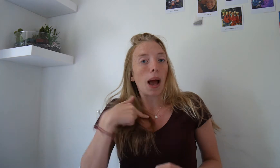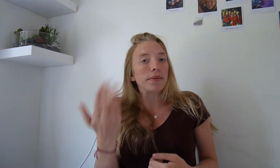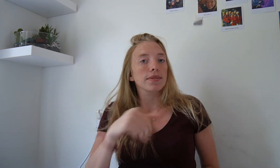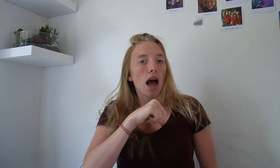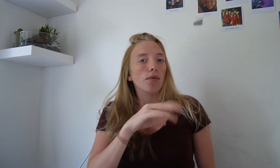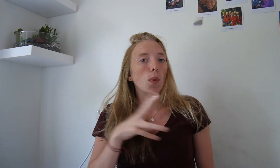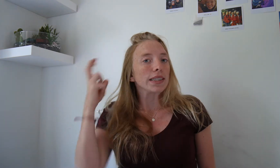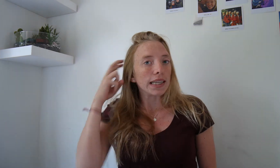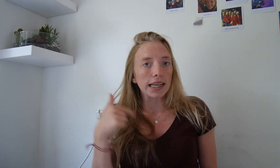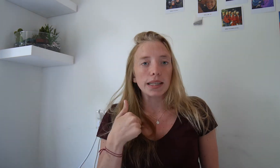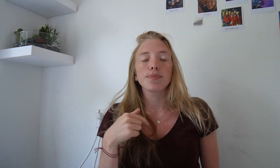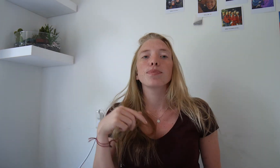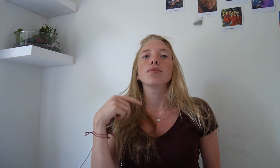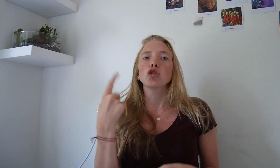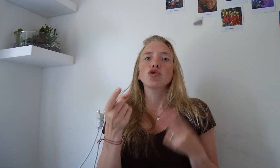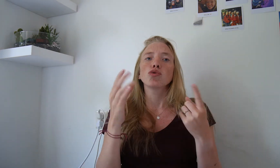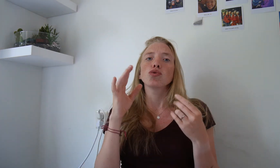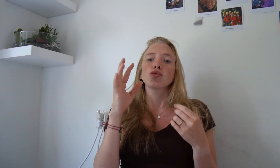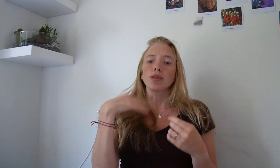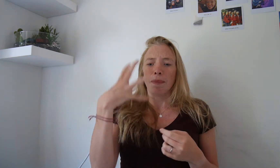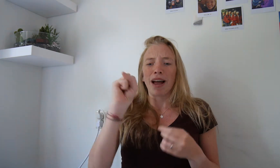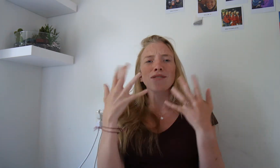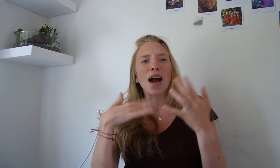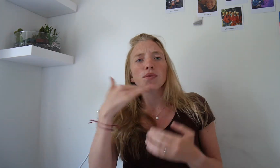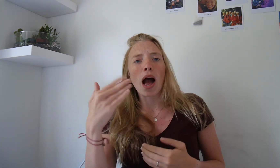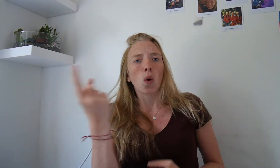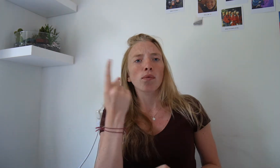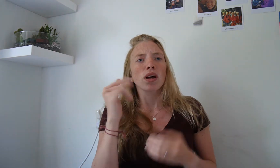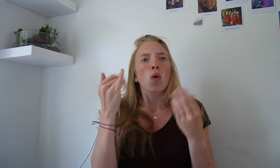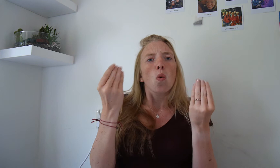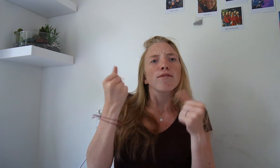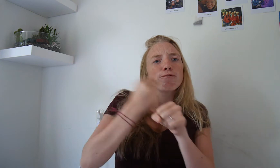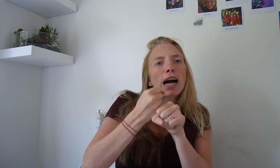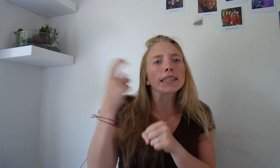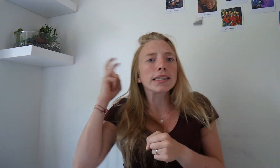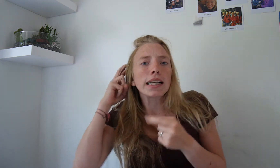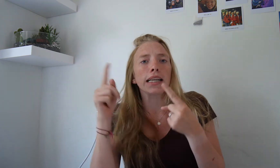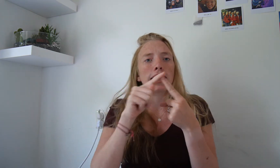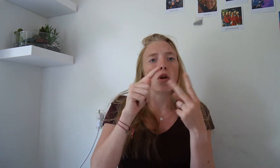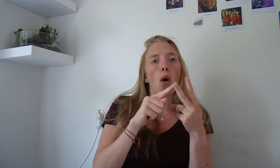since I have a CI myself. So, uh, I often get questions about how a CI works,